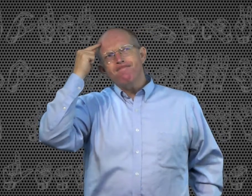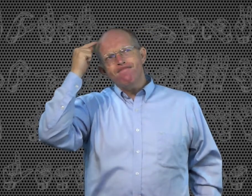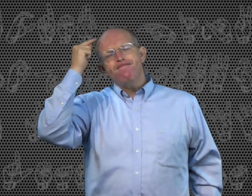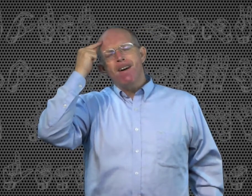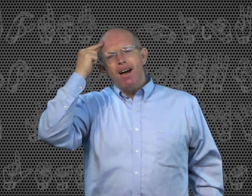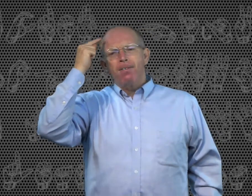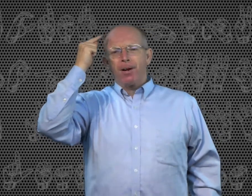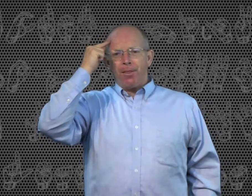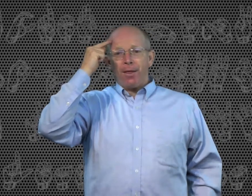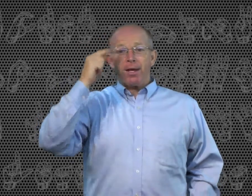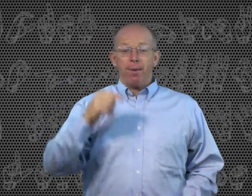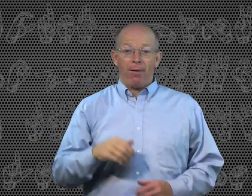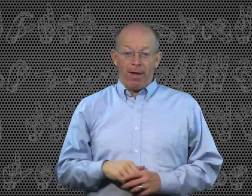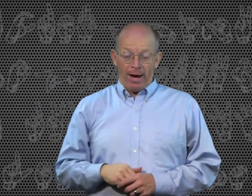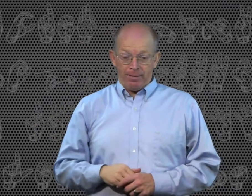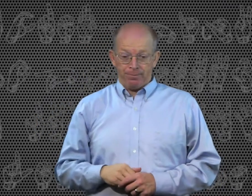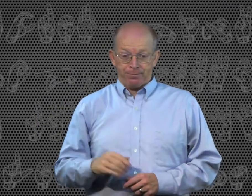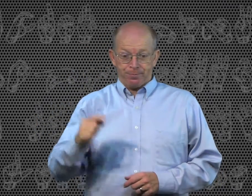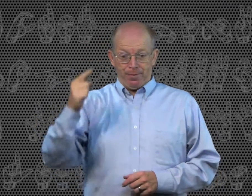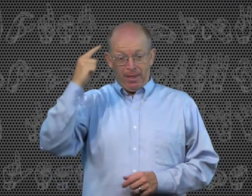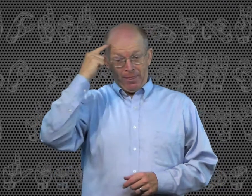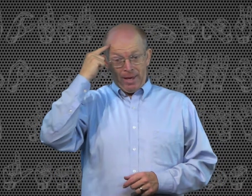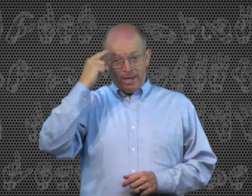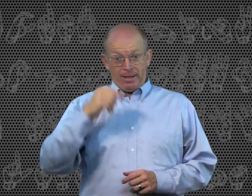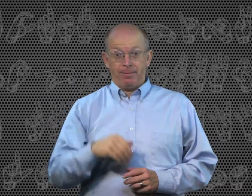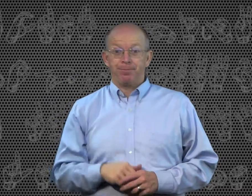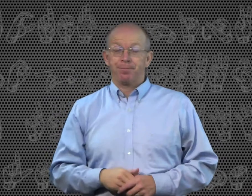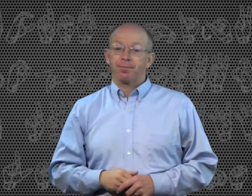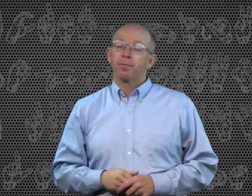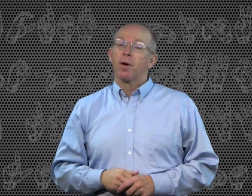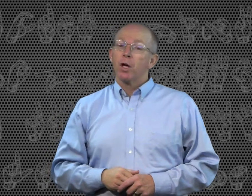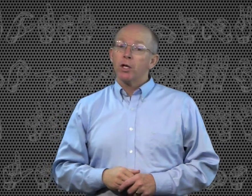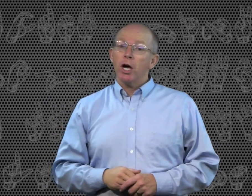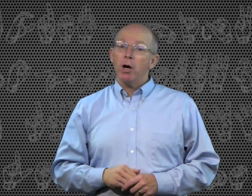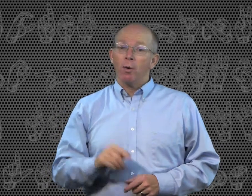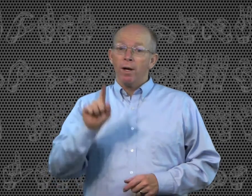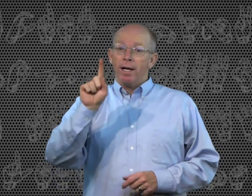Hmmm. Going to THINK about that. THINK KNOW